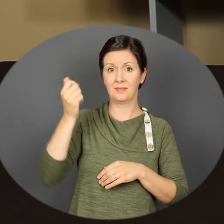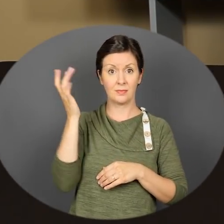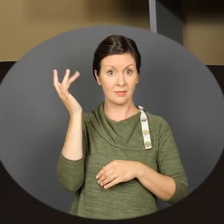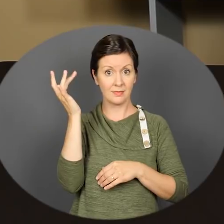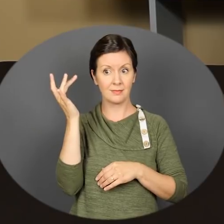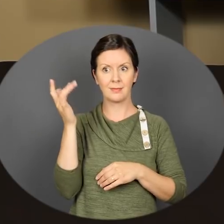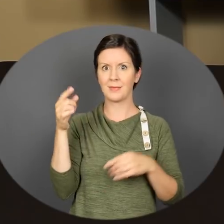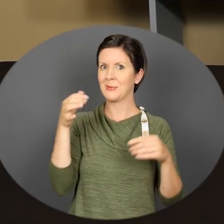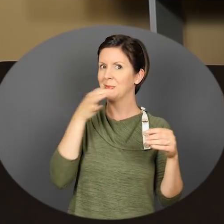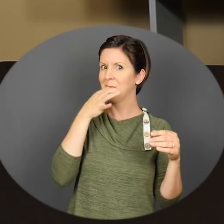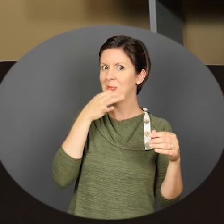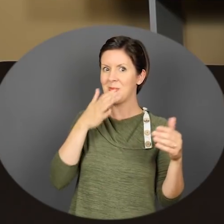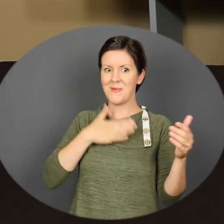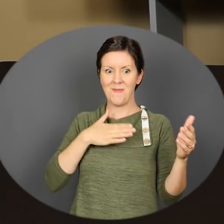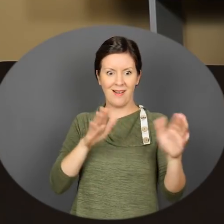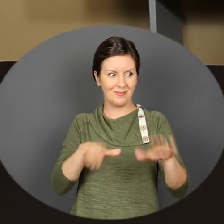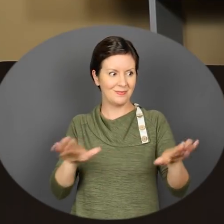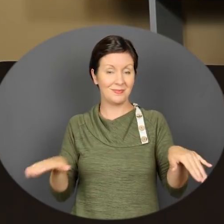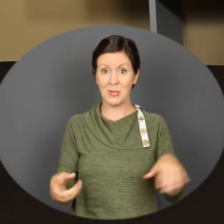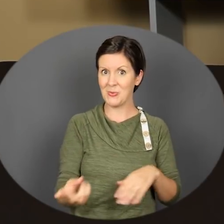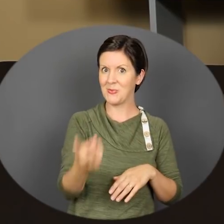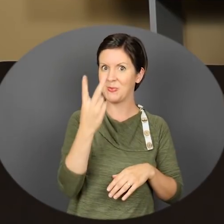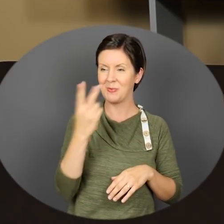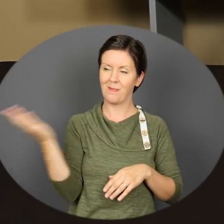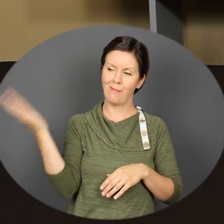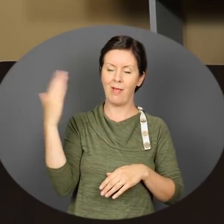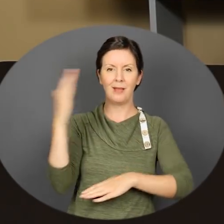in an upcoming show, I’m gonna be joined by my two kids. And we’re gonna play the